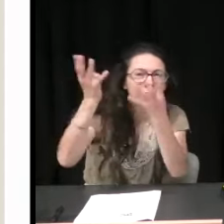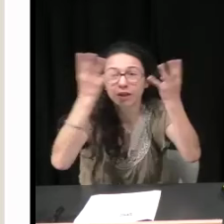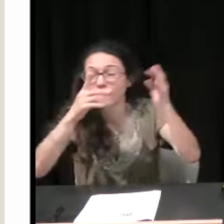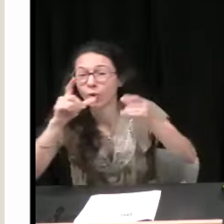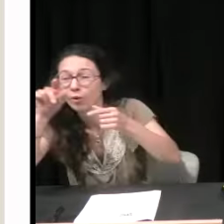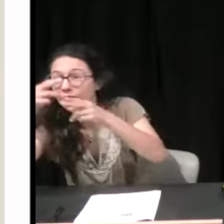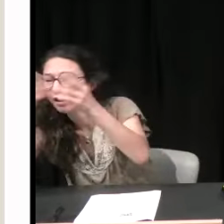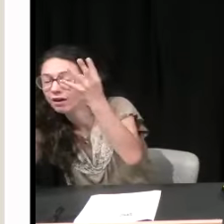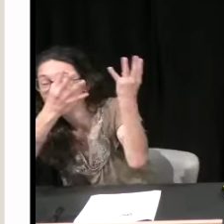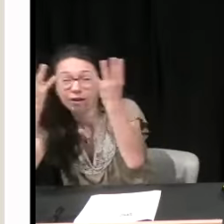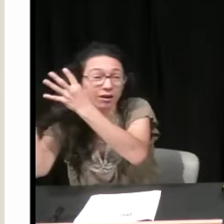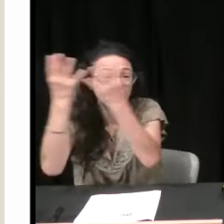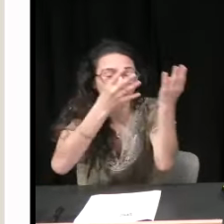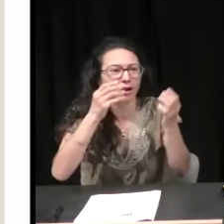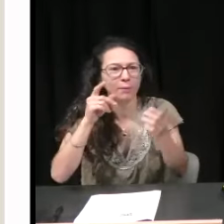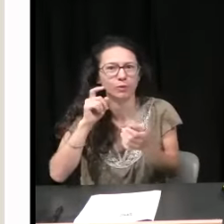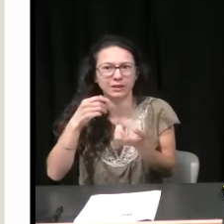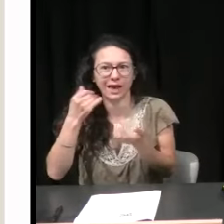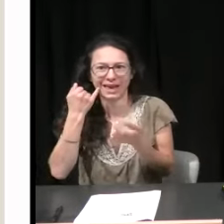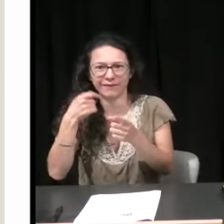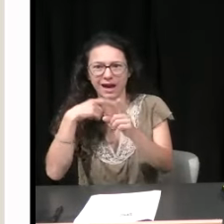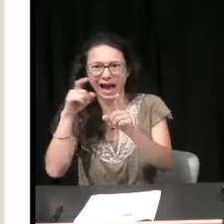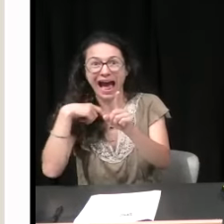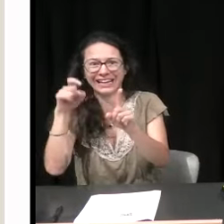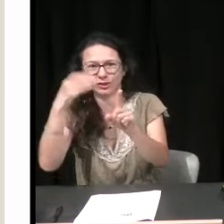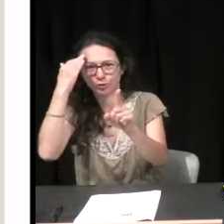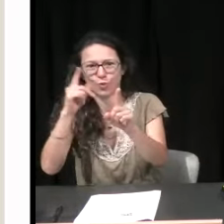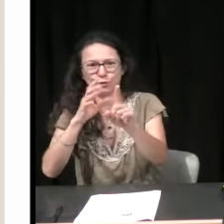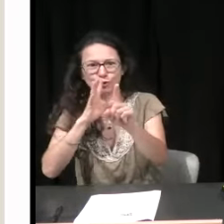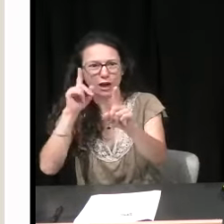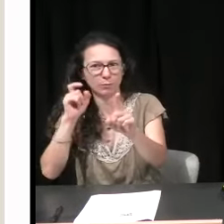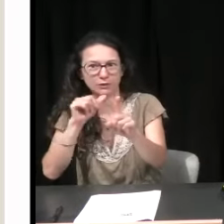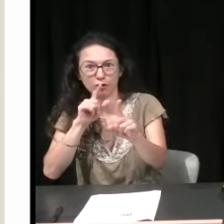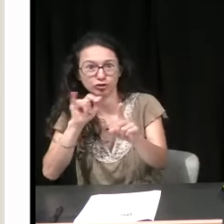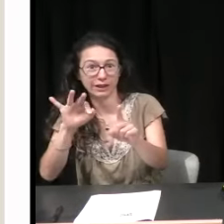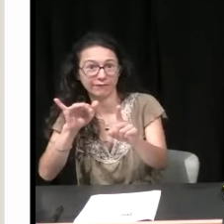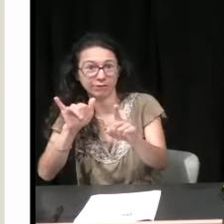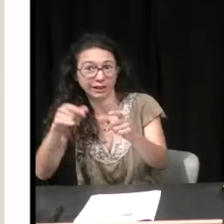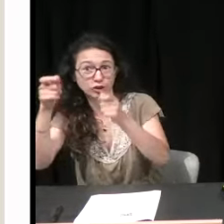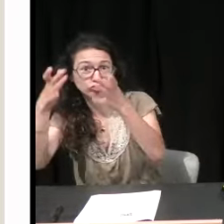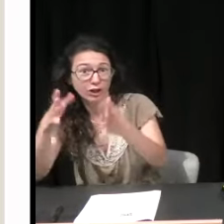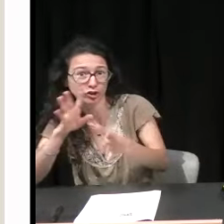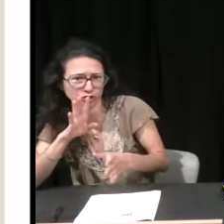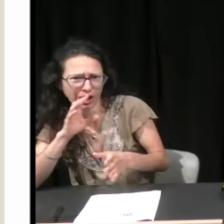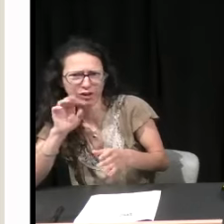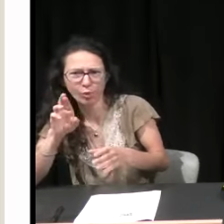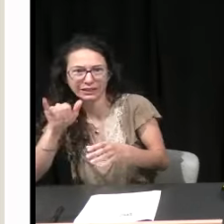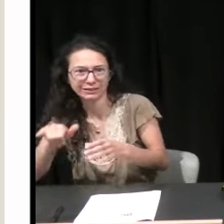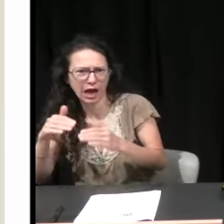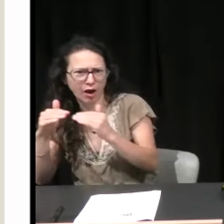trying to scroll through all the boxes to see who is talking try to keep up and you know it's